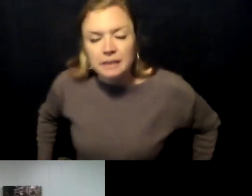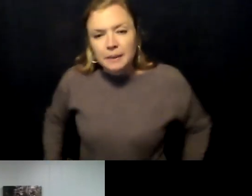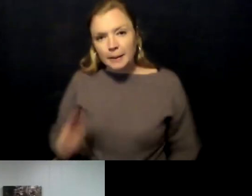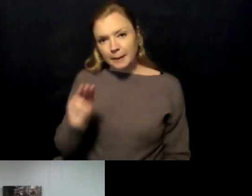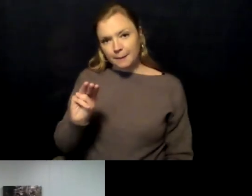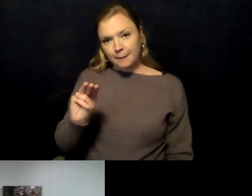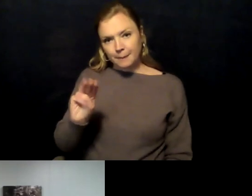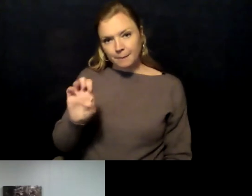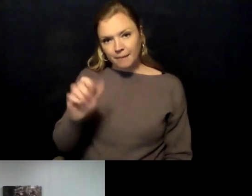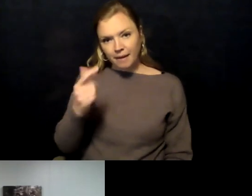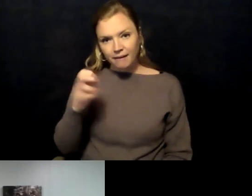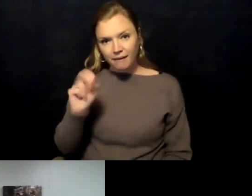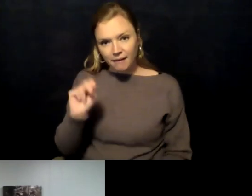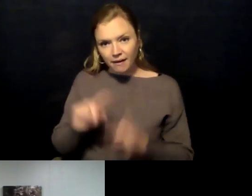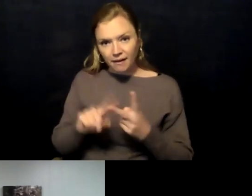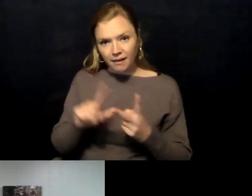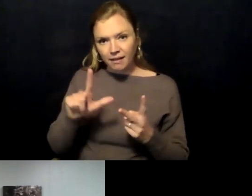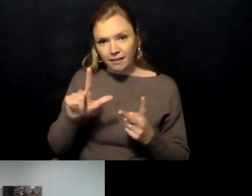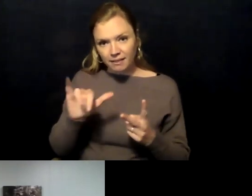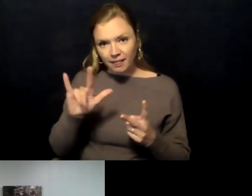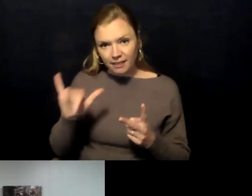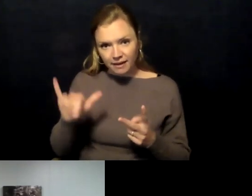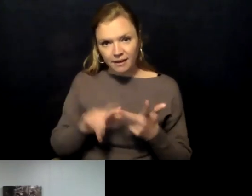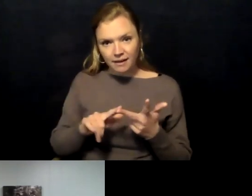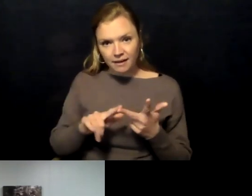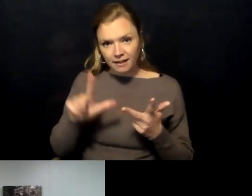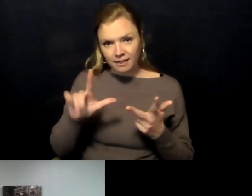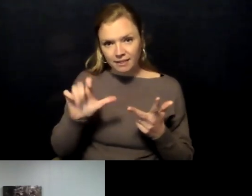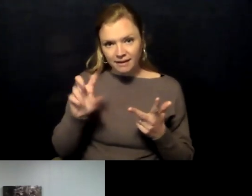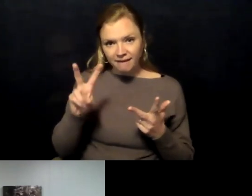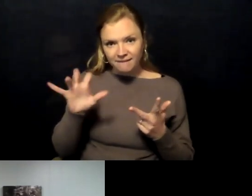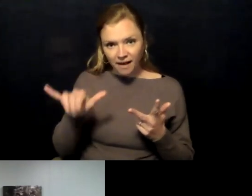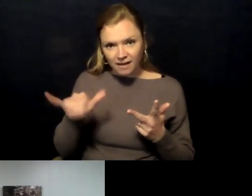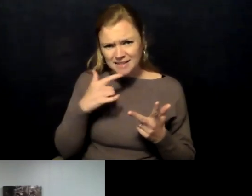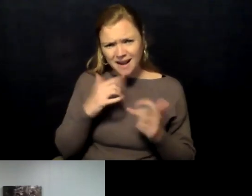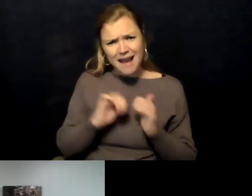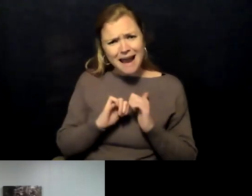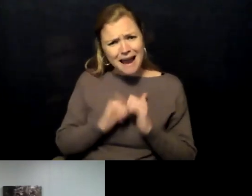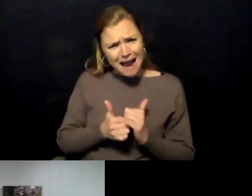Anna Marie and George all asked about how they can participate and help out at